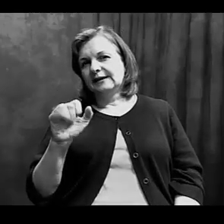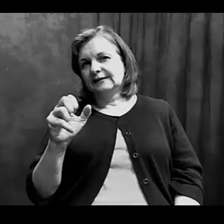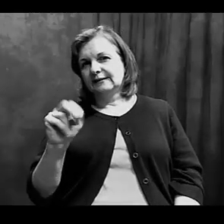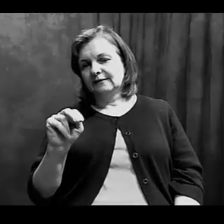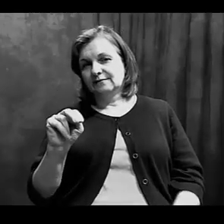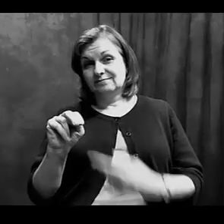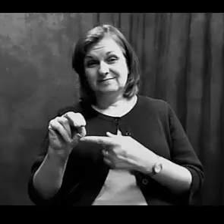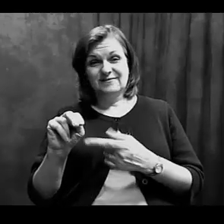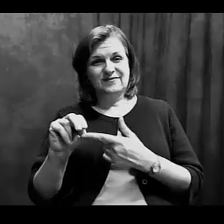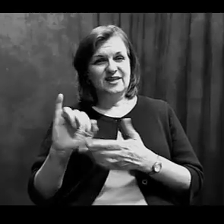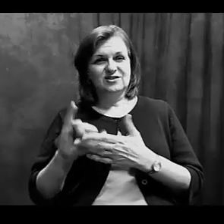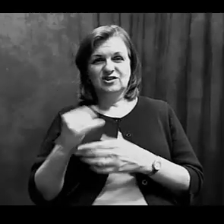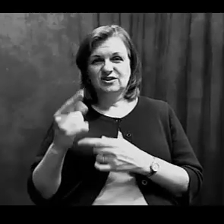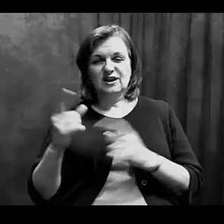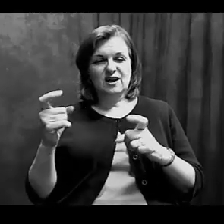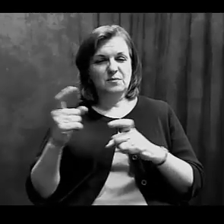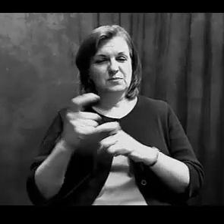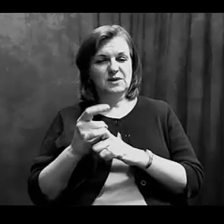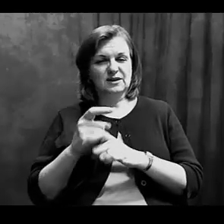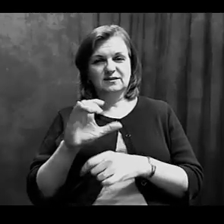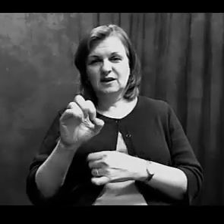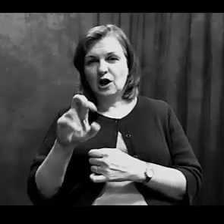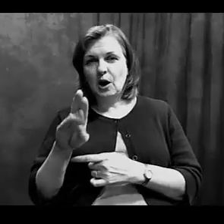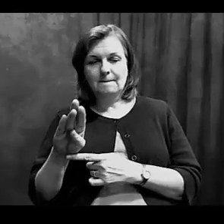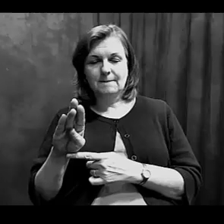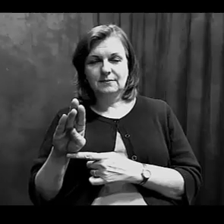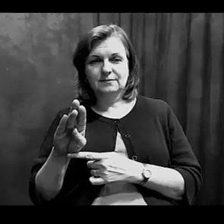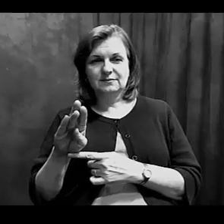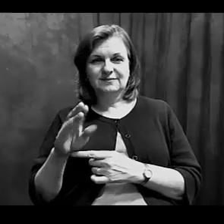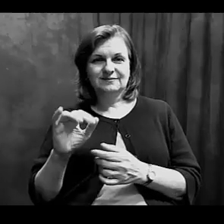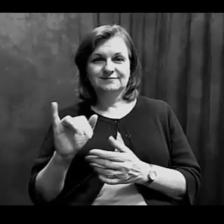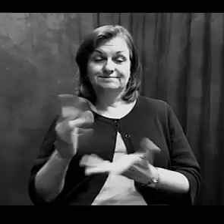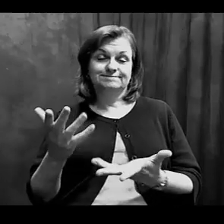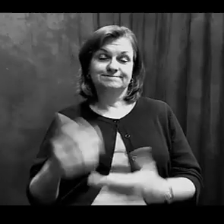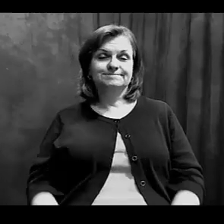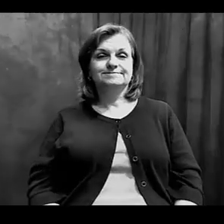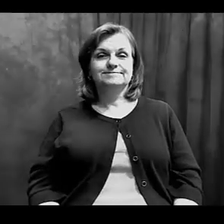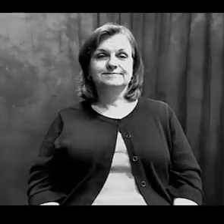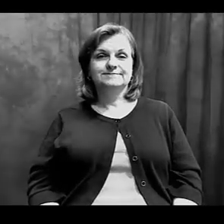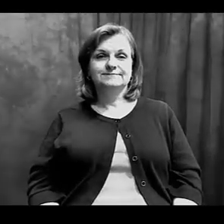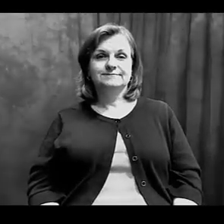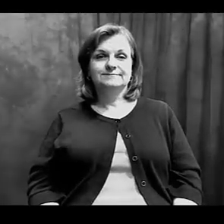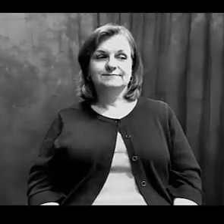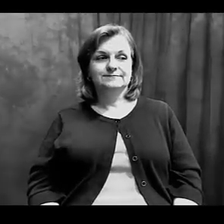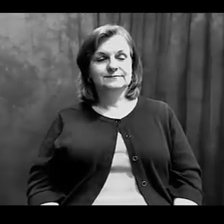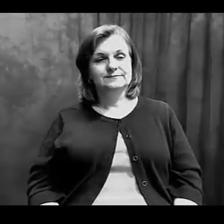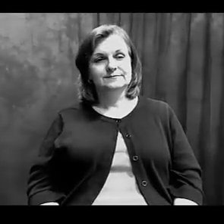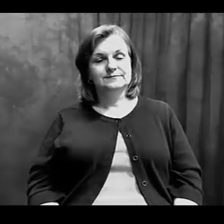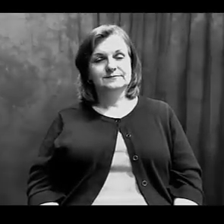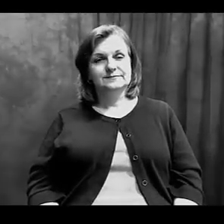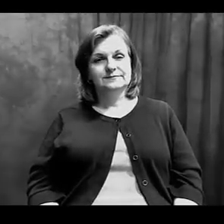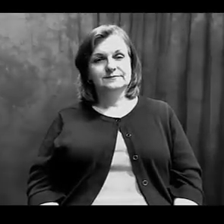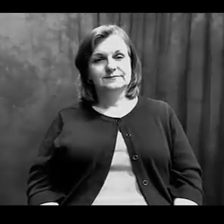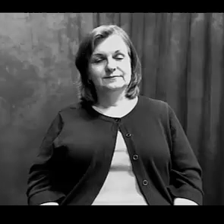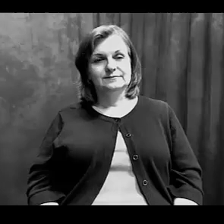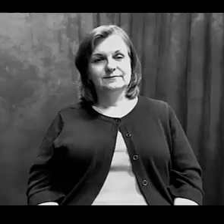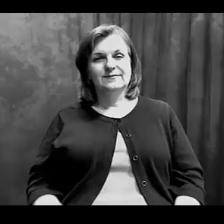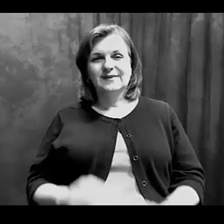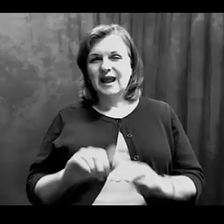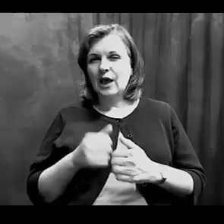it's just a complex sugar complex carbohydrate polysaccharide ~ it's all the same!